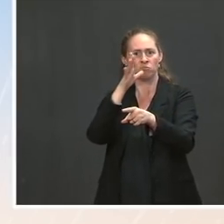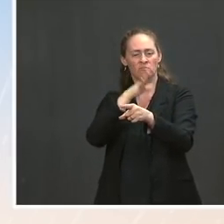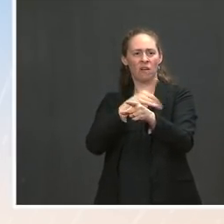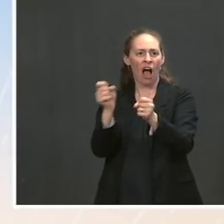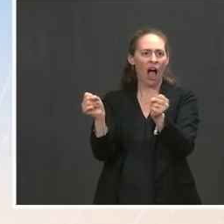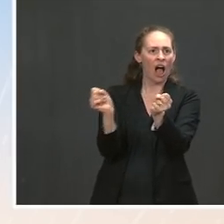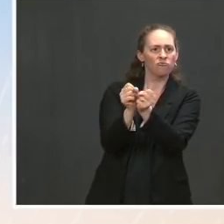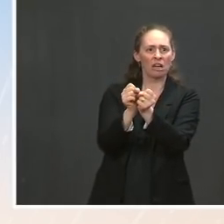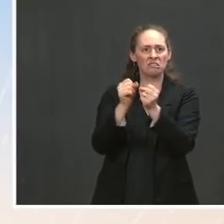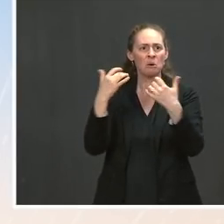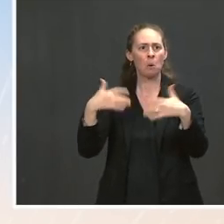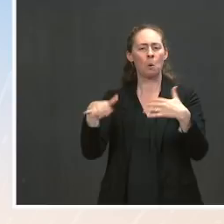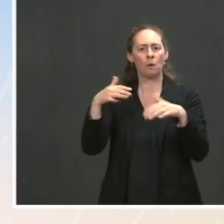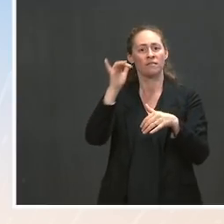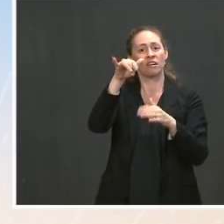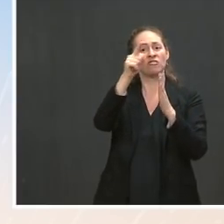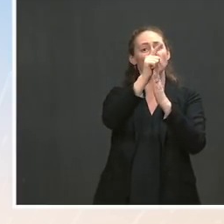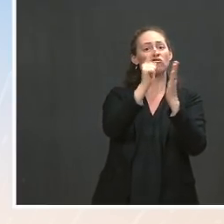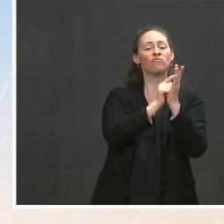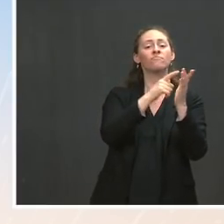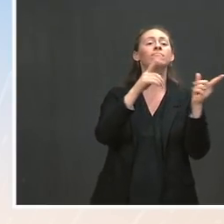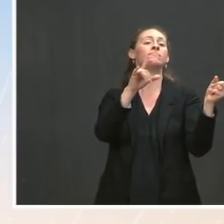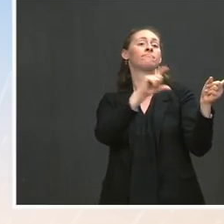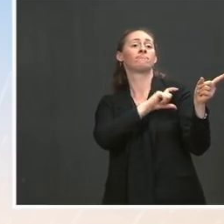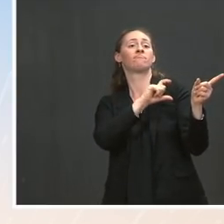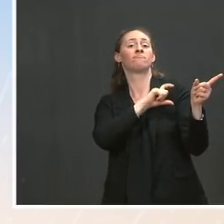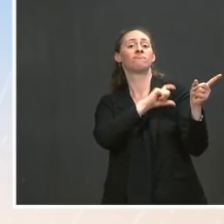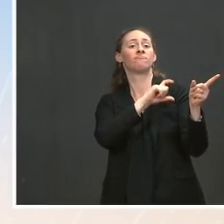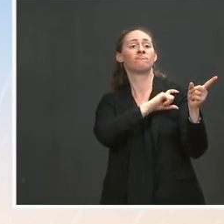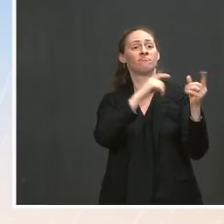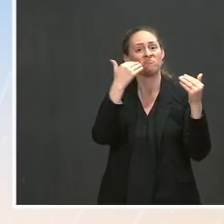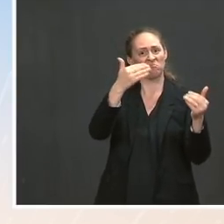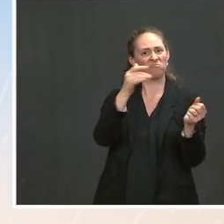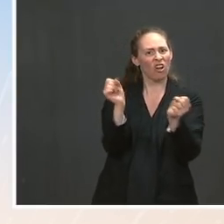when she simply -- By the video that was provided, seemed to be knocking on the door